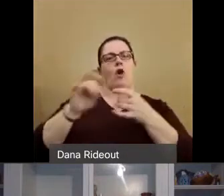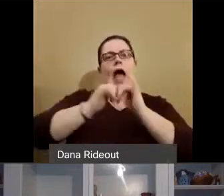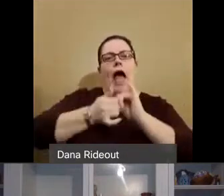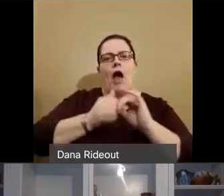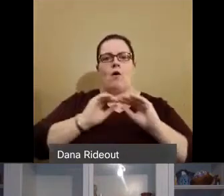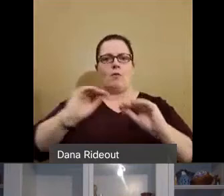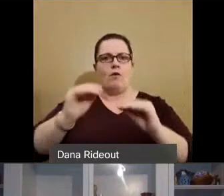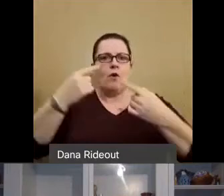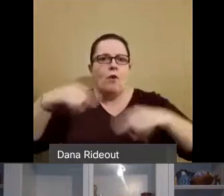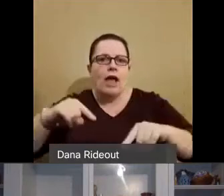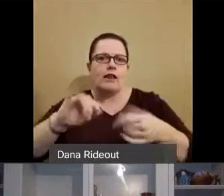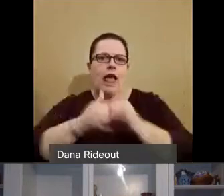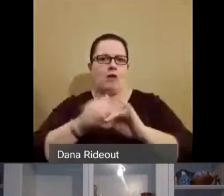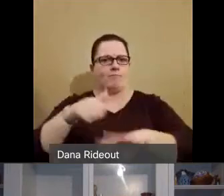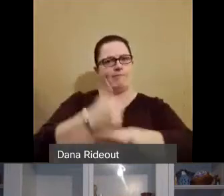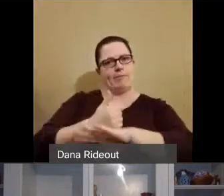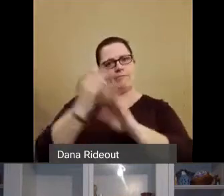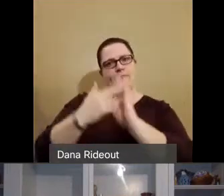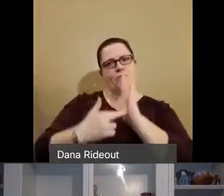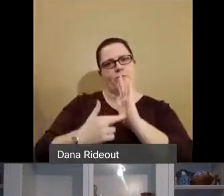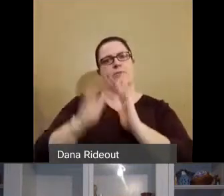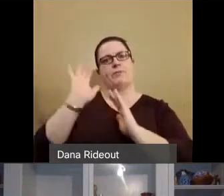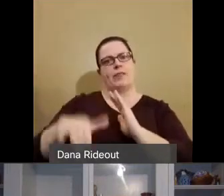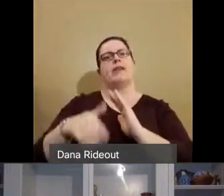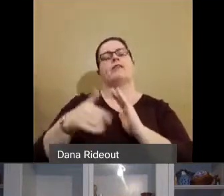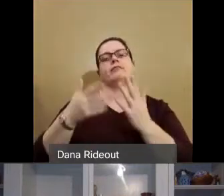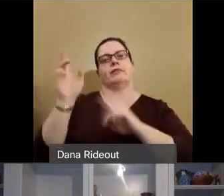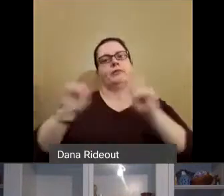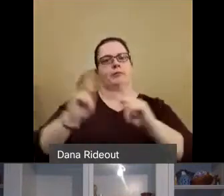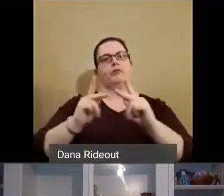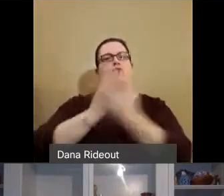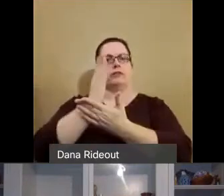And how that comes up against citizens rights, human rights as well.